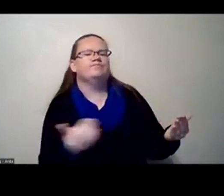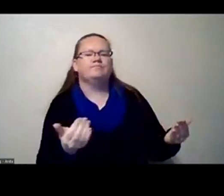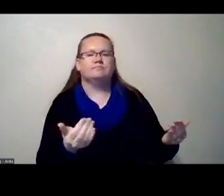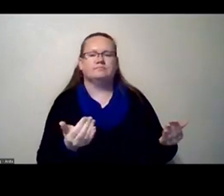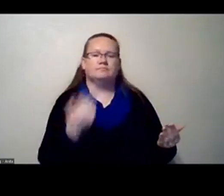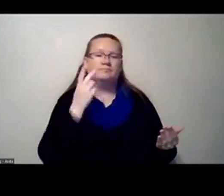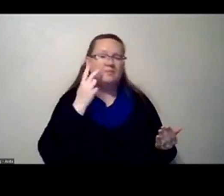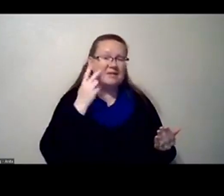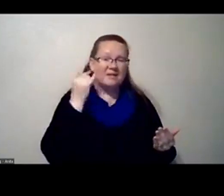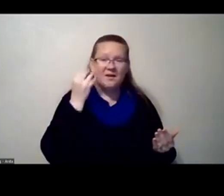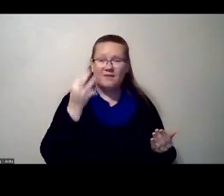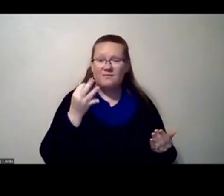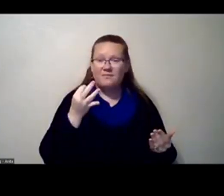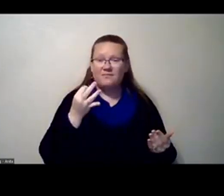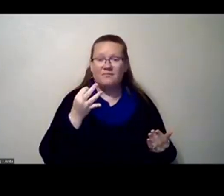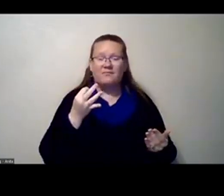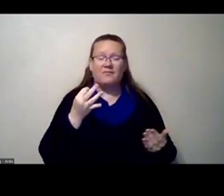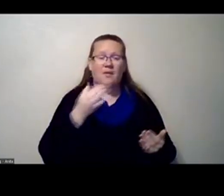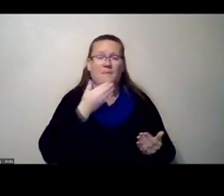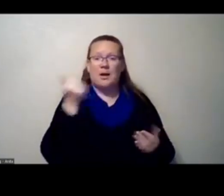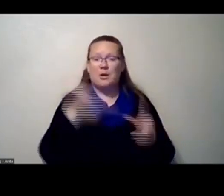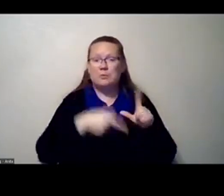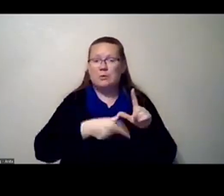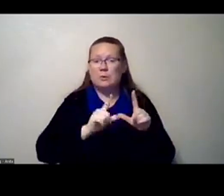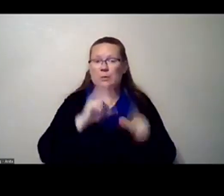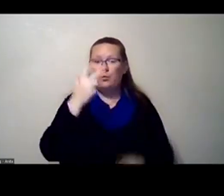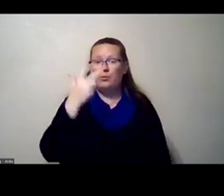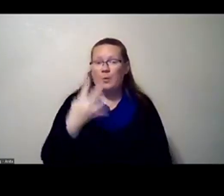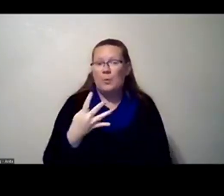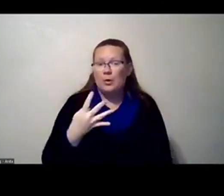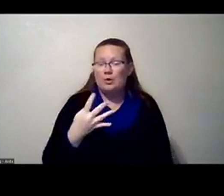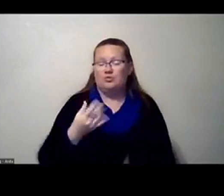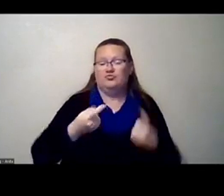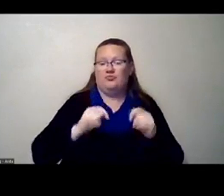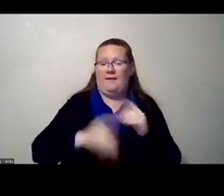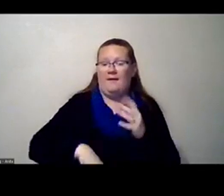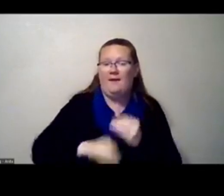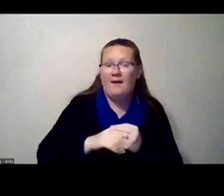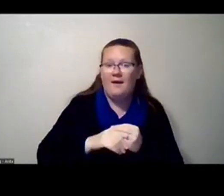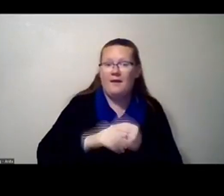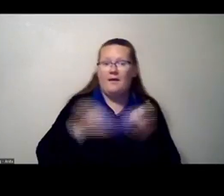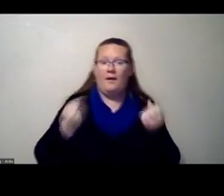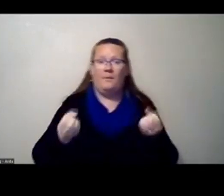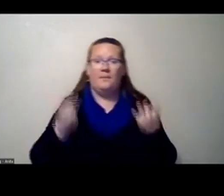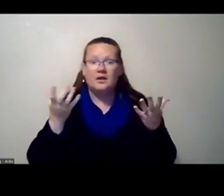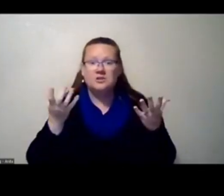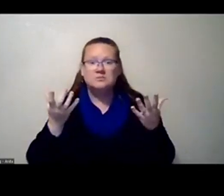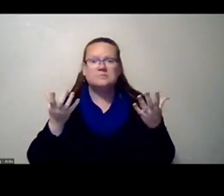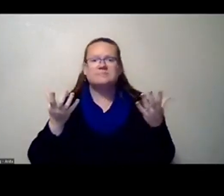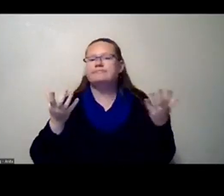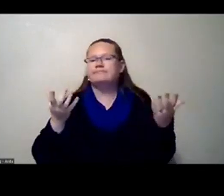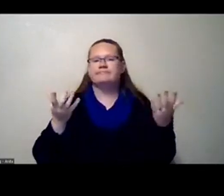Just the renewal of the three quarter percent if we try to do some other things? If So what? What amount of its on the table